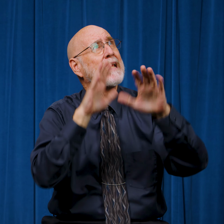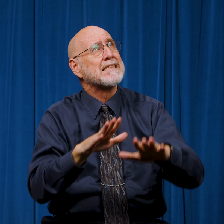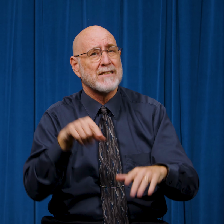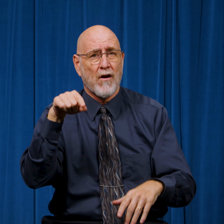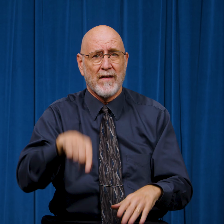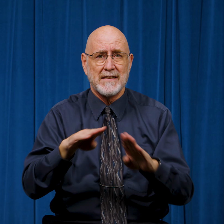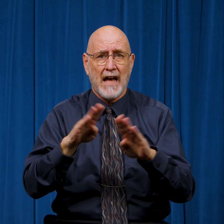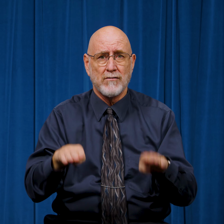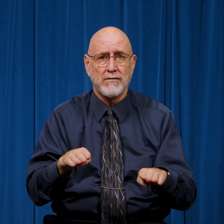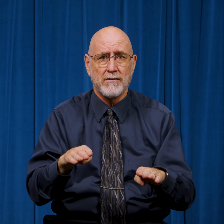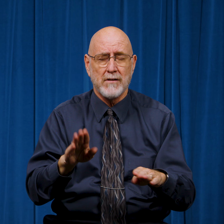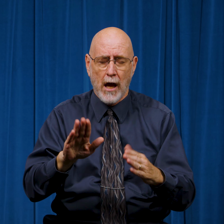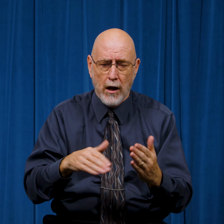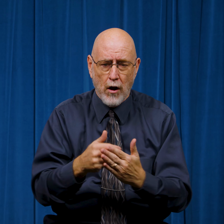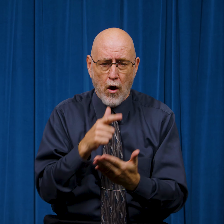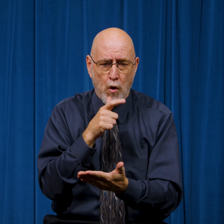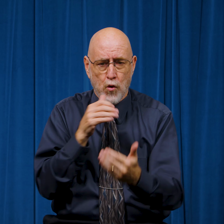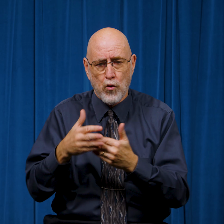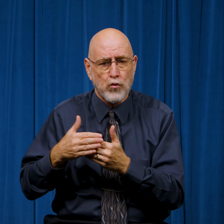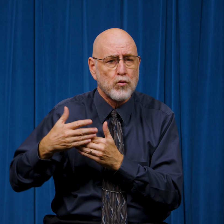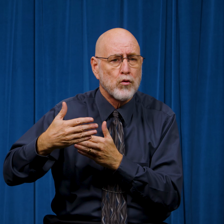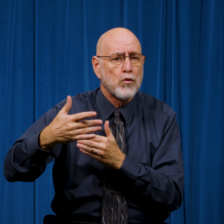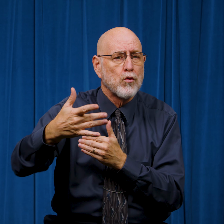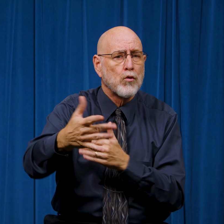and all that shall hereafter inhabit it.